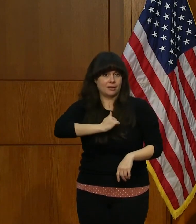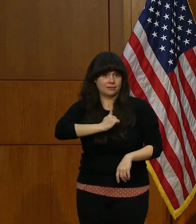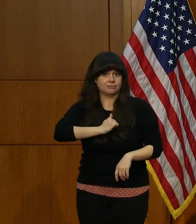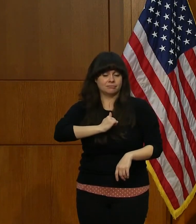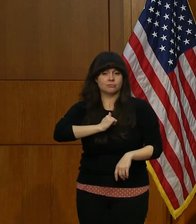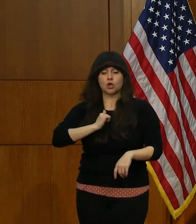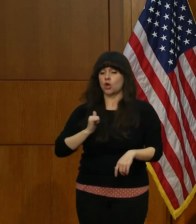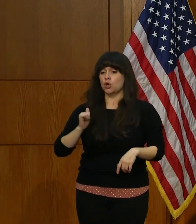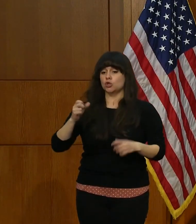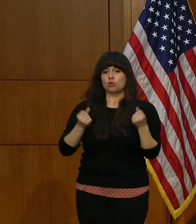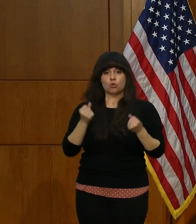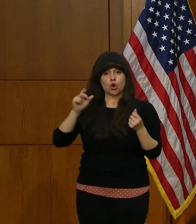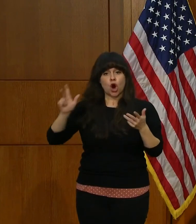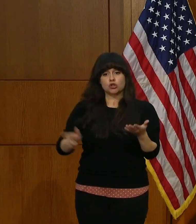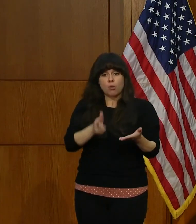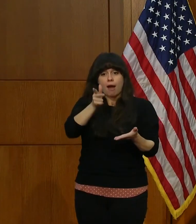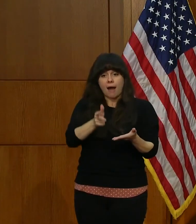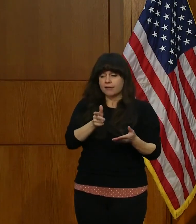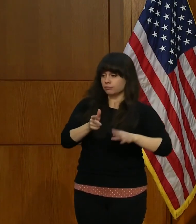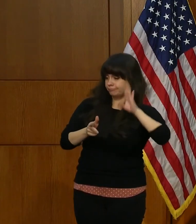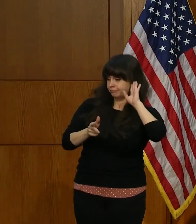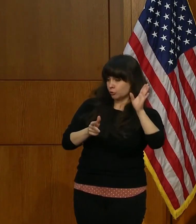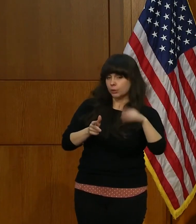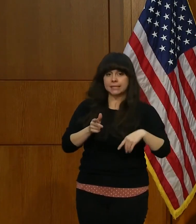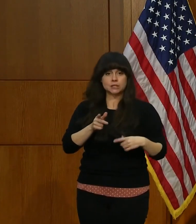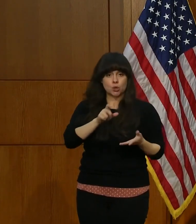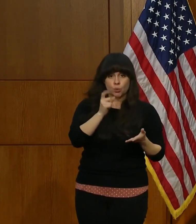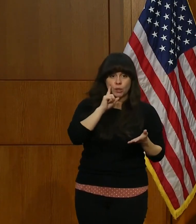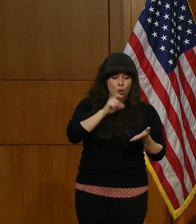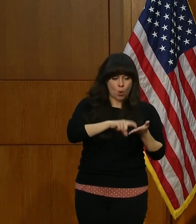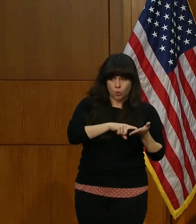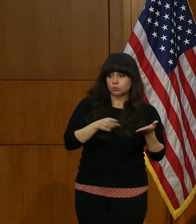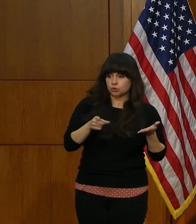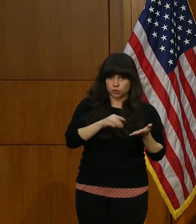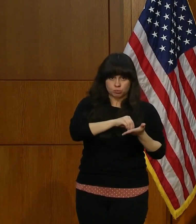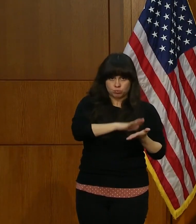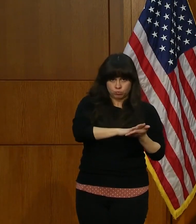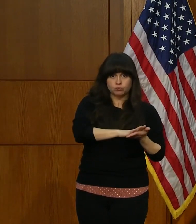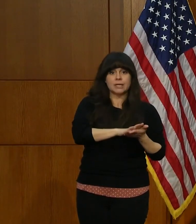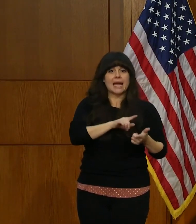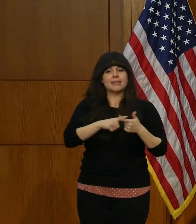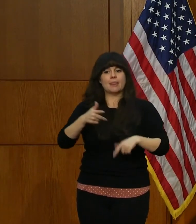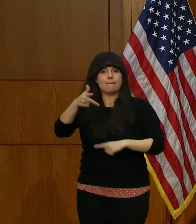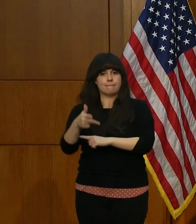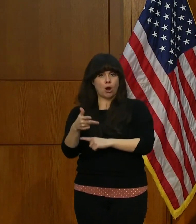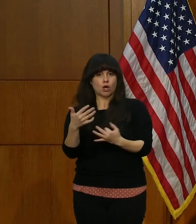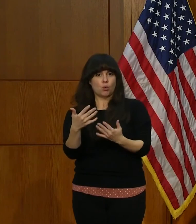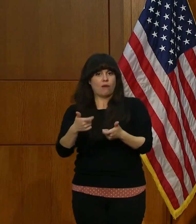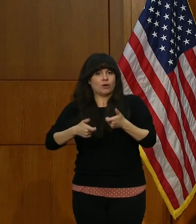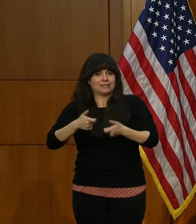SCHEDULED PEOPLE PER DAY. WHEN CARS ARRIVED, THEY WERE GREETED